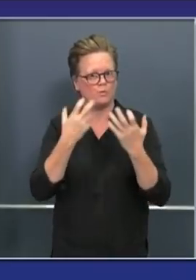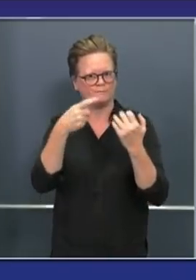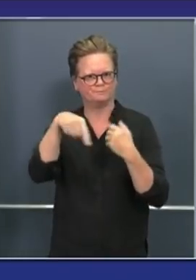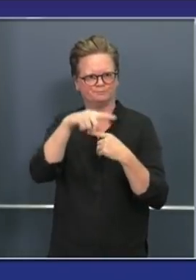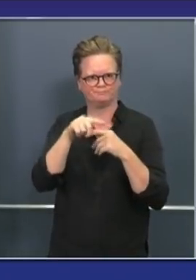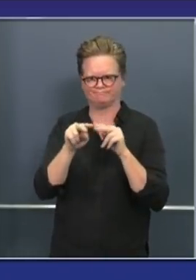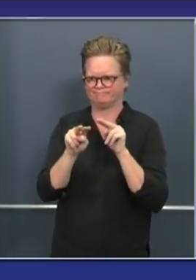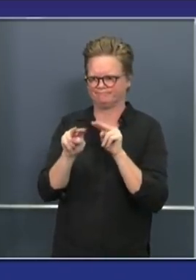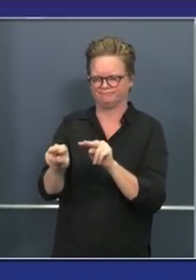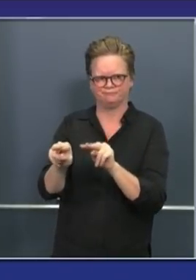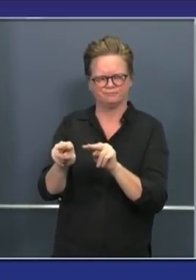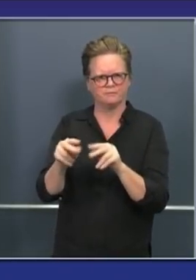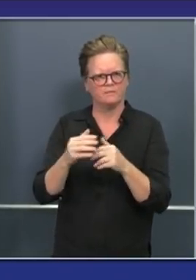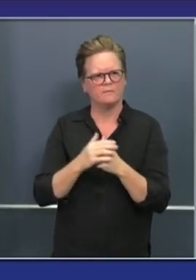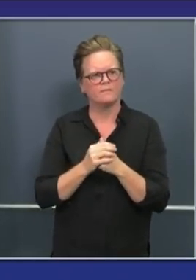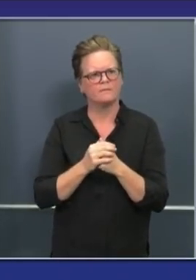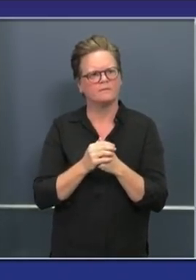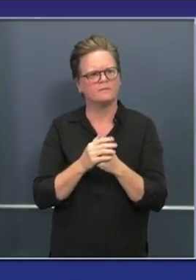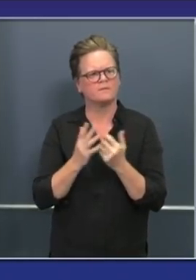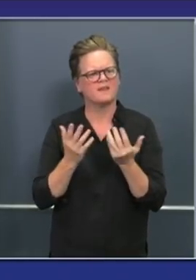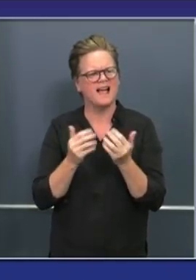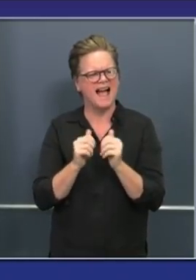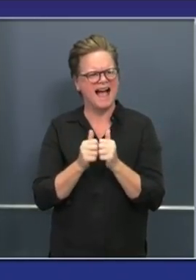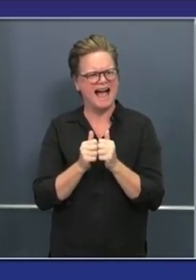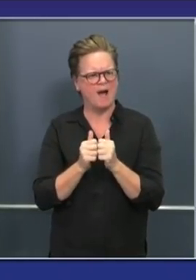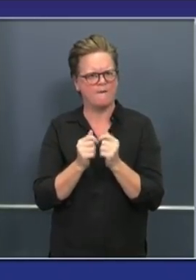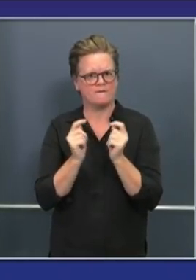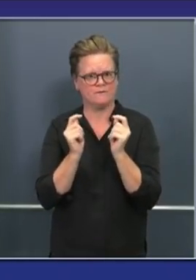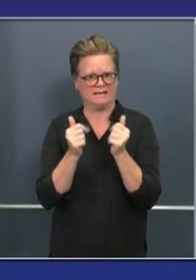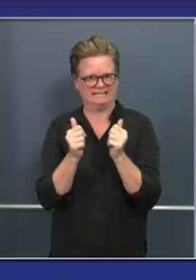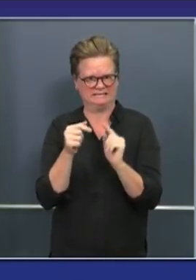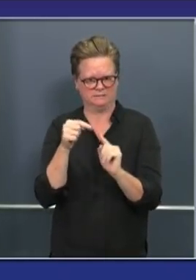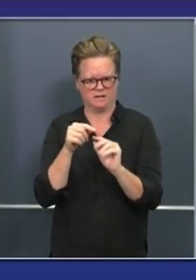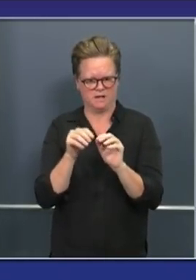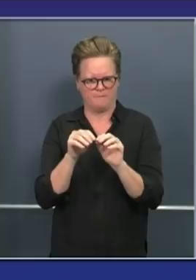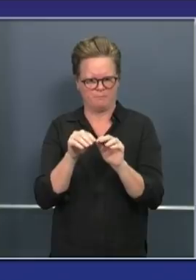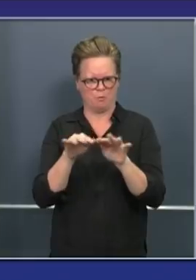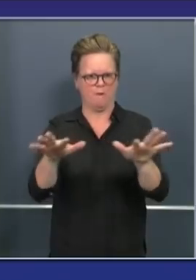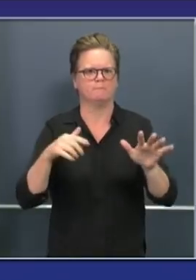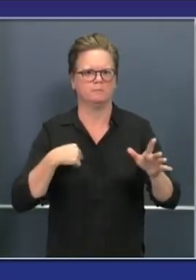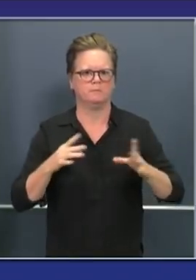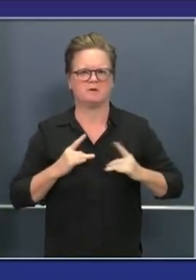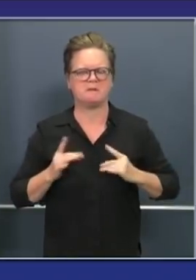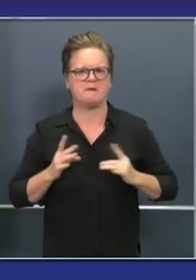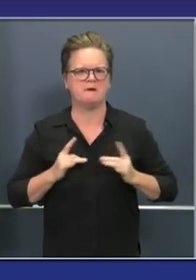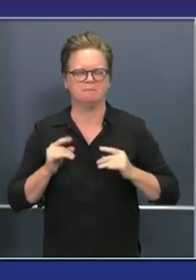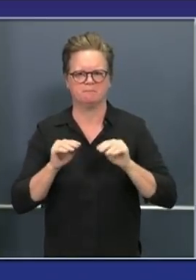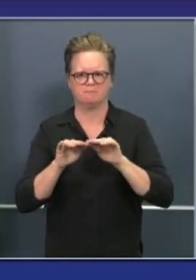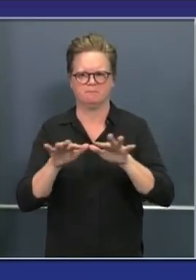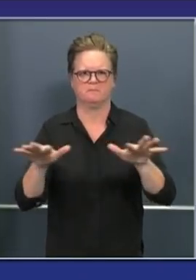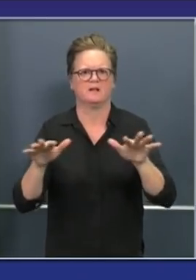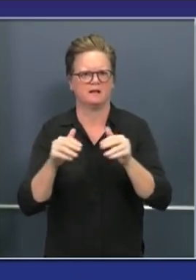ANOTHER THING WE FOCUS ON WITH ACUTE IS THE SPREAD RATE.